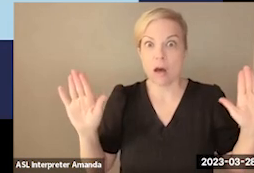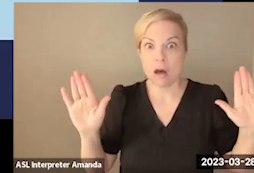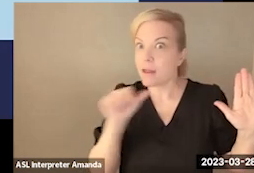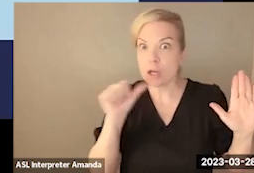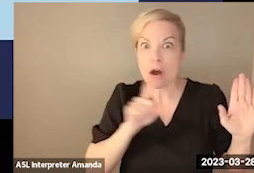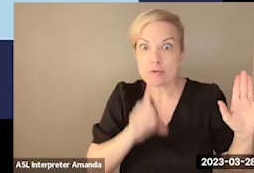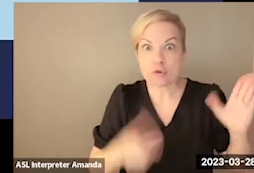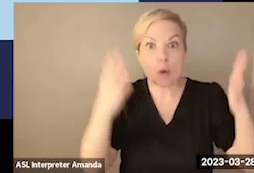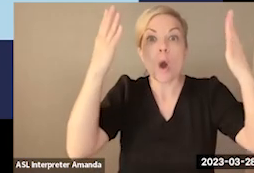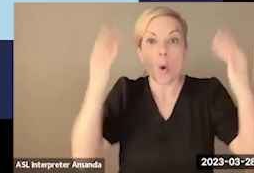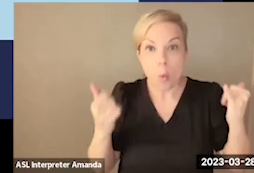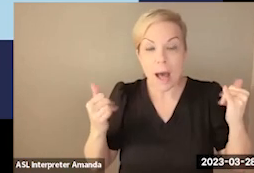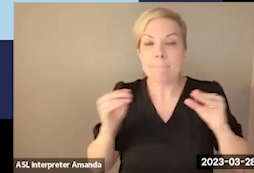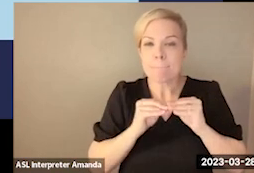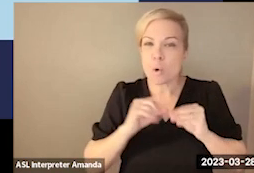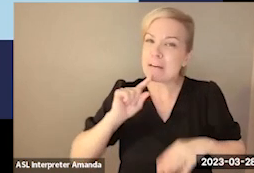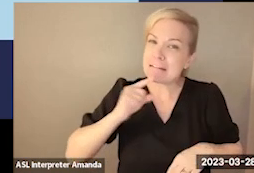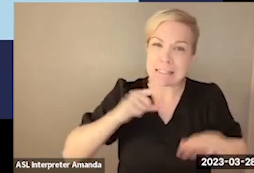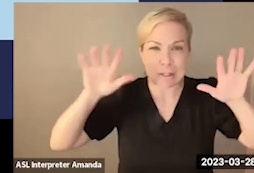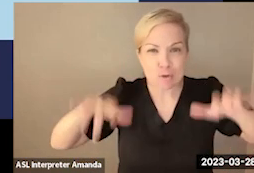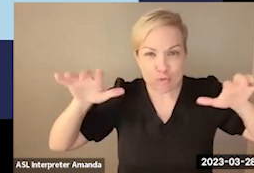Debbie Stine, Science & Technology Policy Academy: more intense rain conditions more flooding, and we're seeing that.